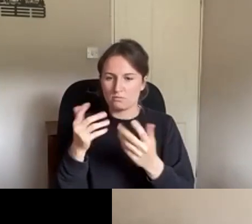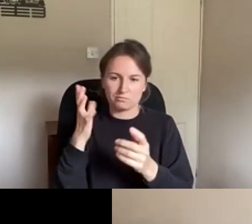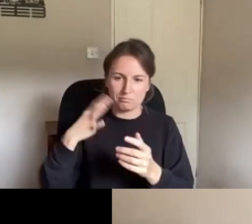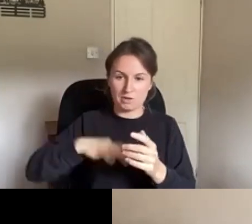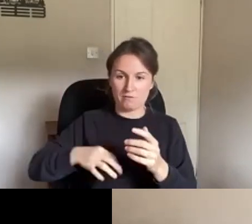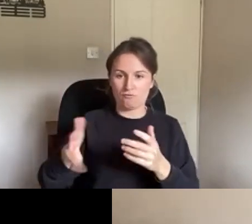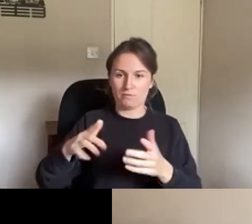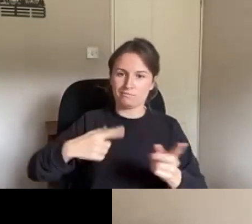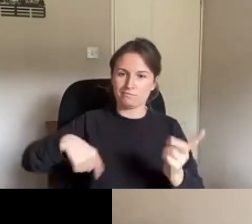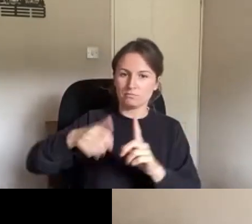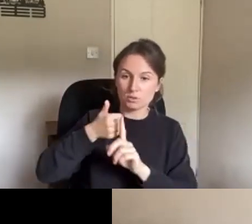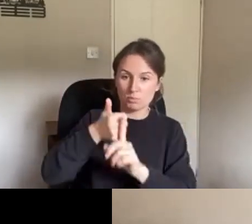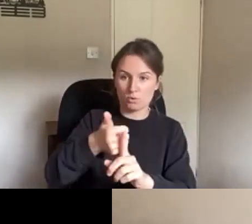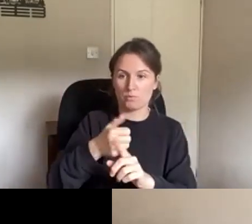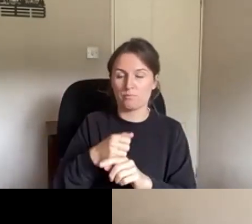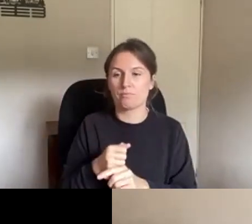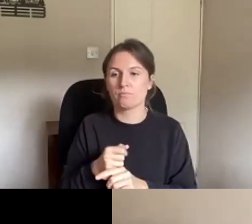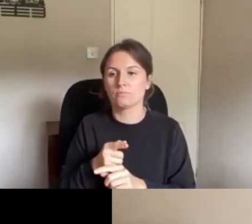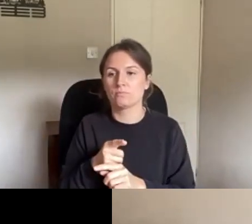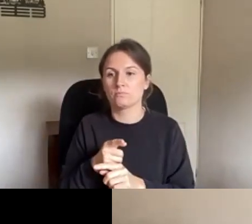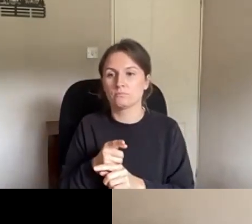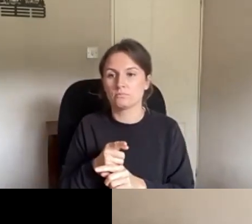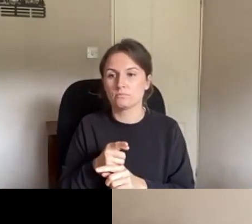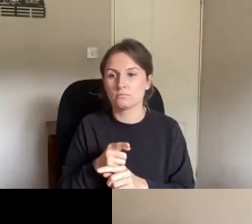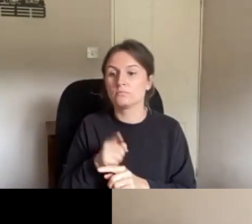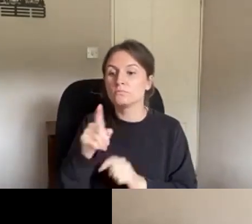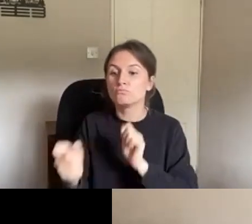You won't be judged particularly based on the fact that you are a priority place.